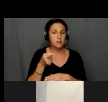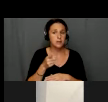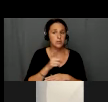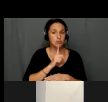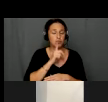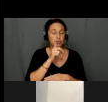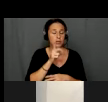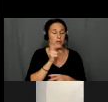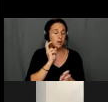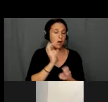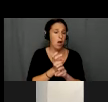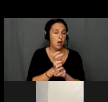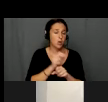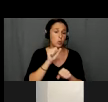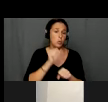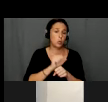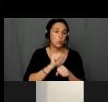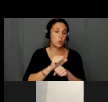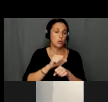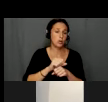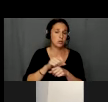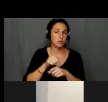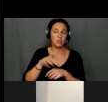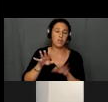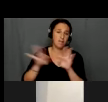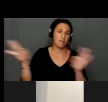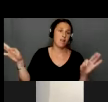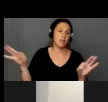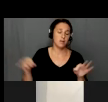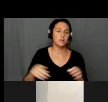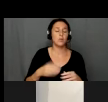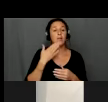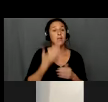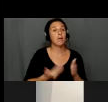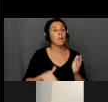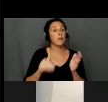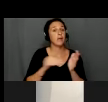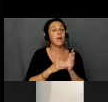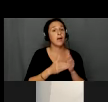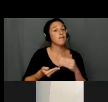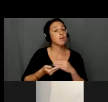thank you once again for inviting me, and I'm very happy here to be able to